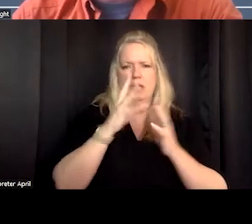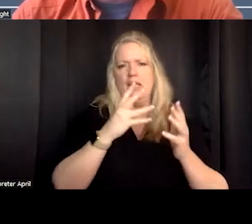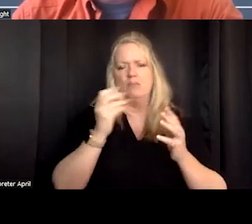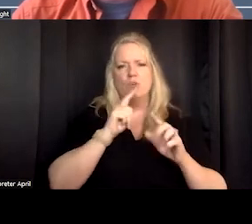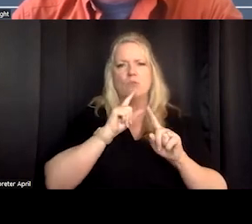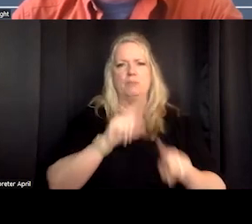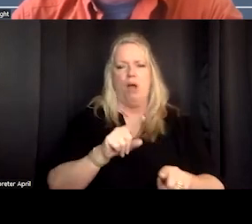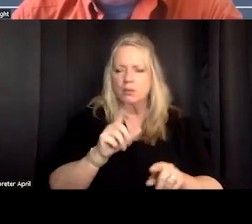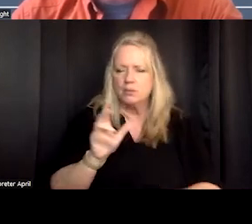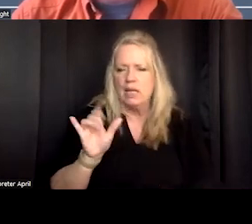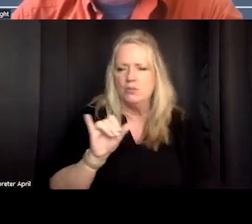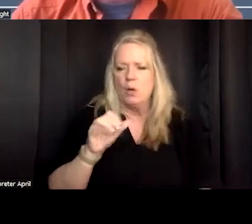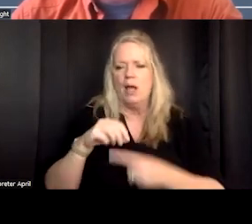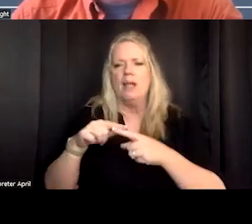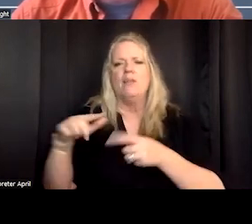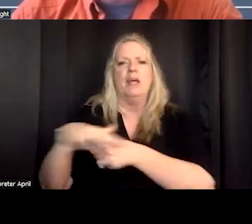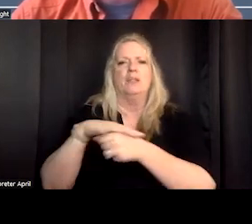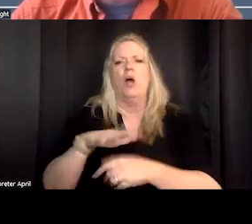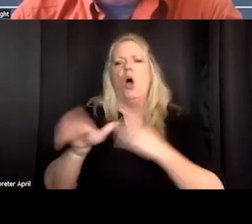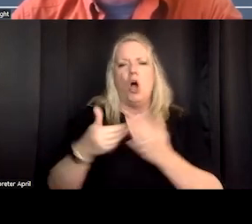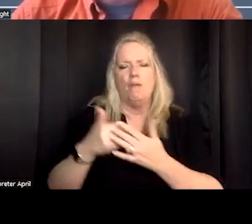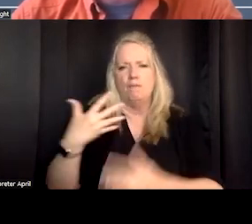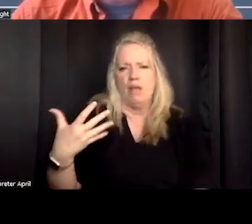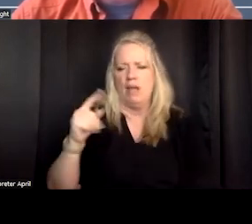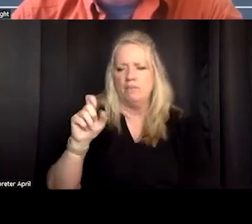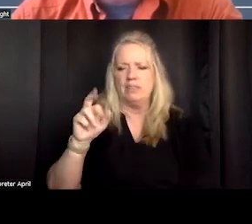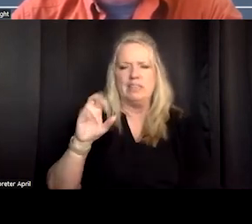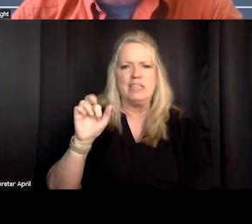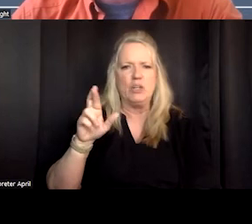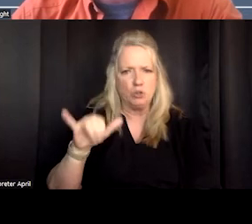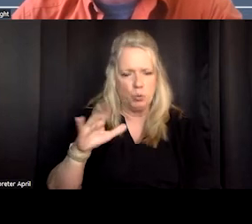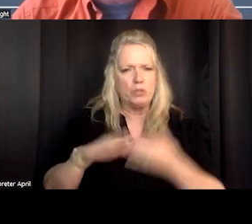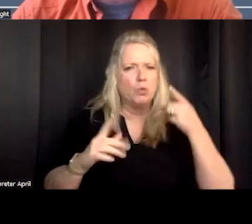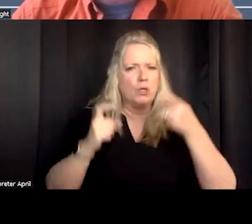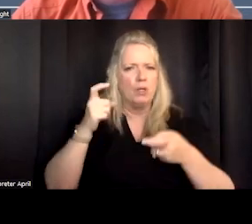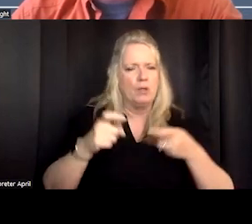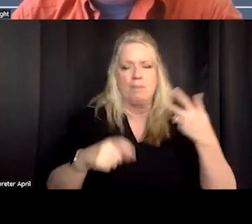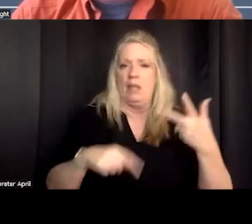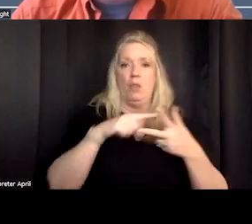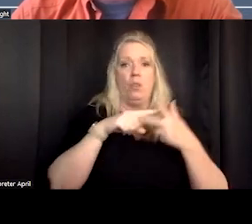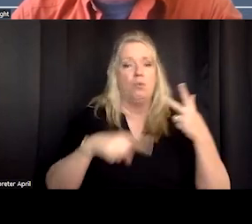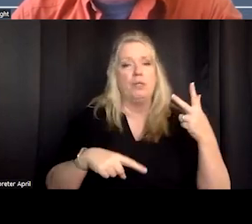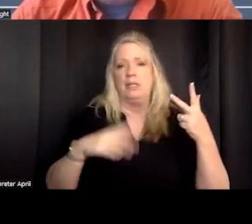AS WELL IN TERRITORIES. ALL FIVE TERRITORIES WERE AWARDED AND, THREE WHICH HAVE NOT HAD PREVIOUS